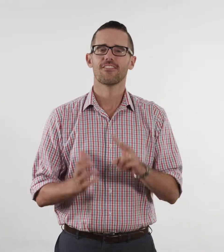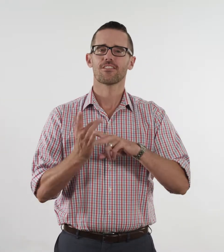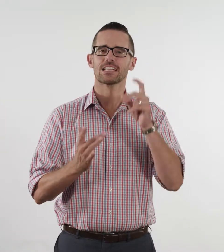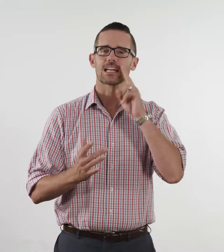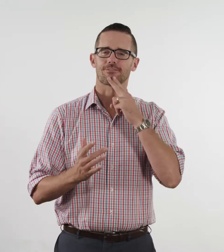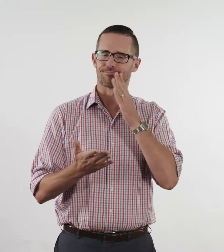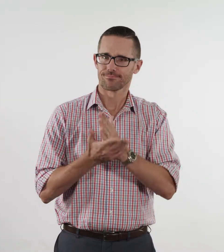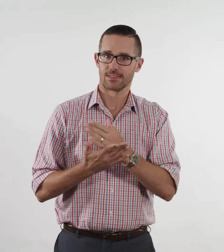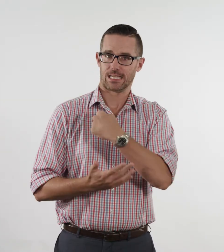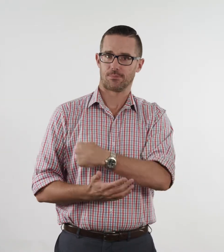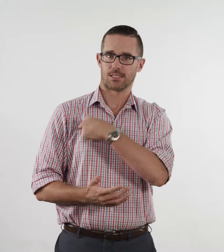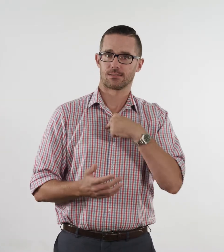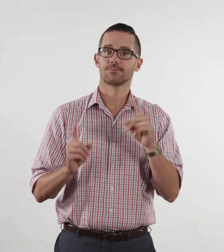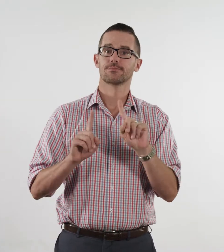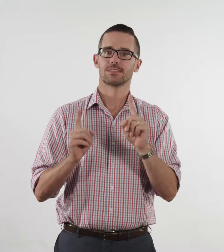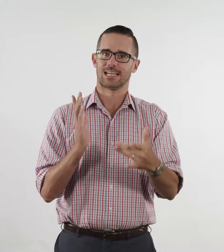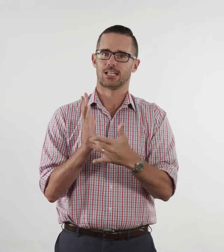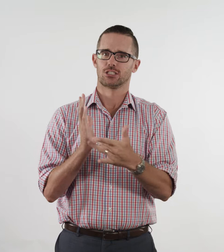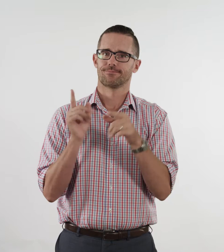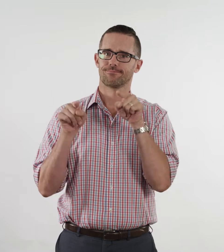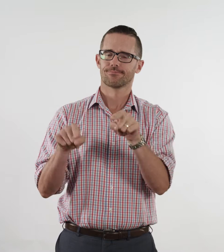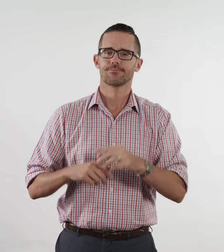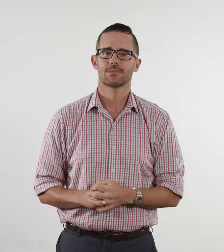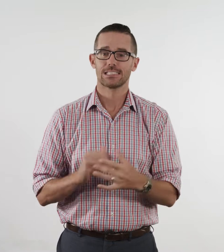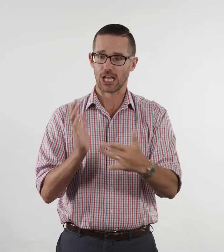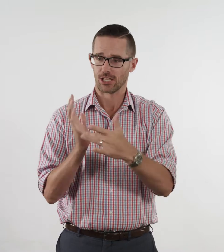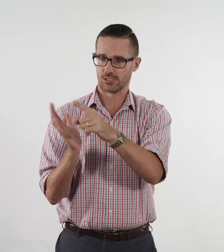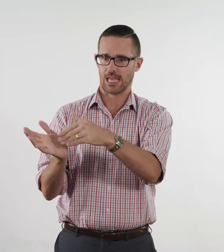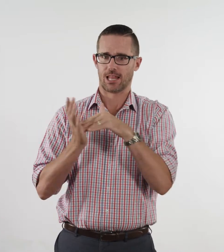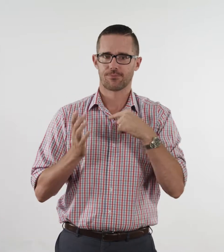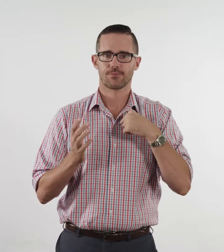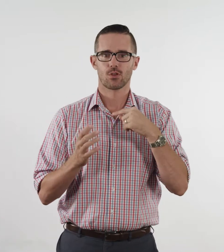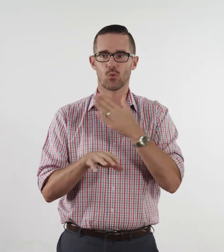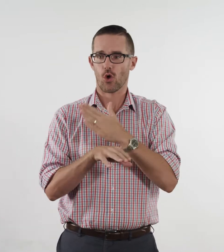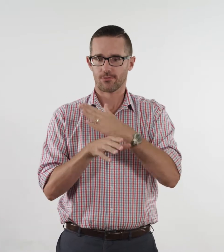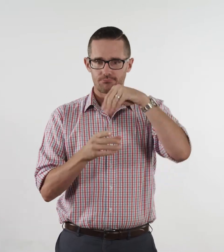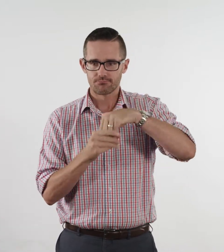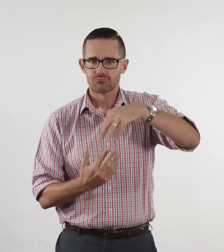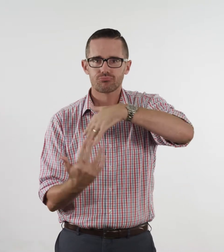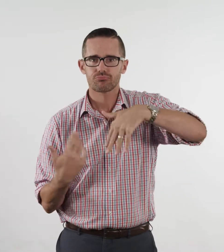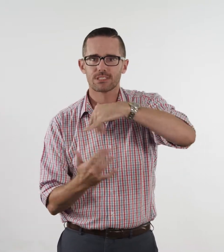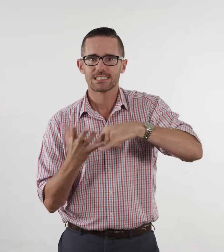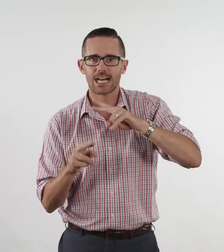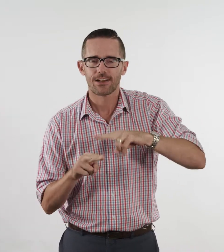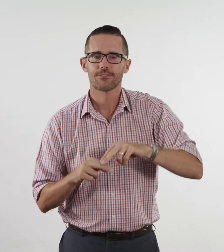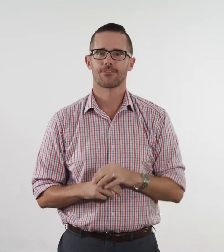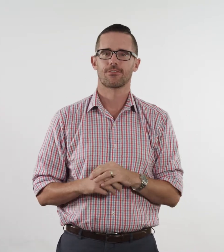Vicdeaf is committed to technology and improving how we work,